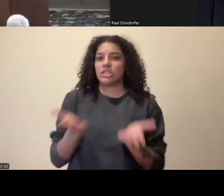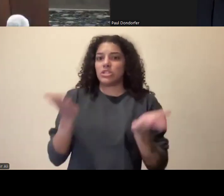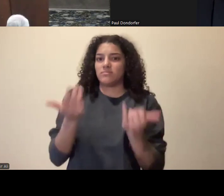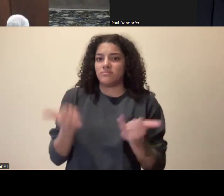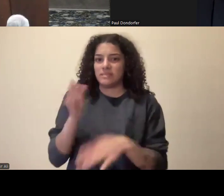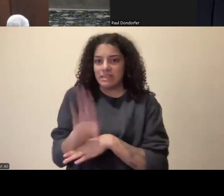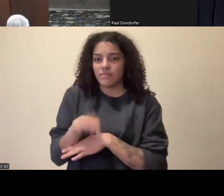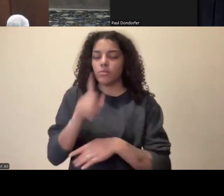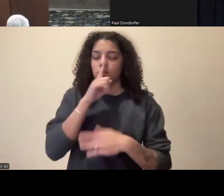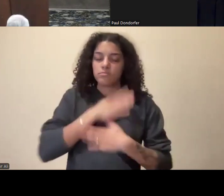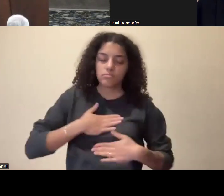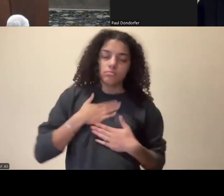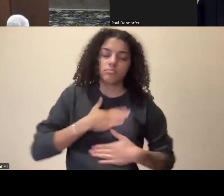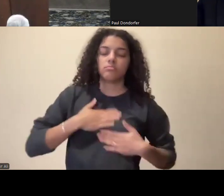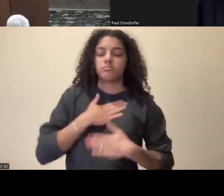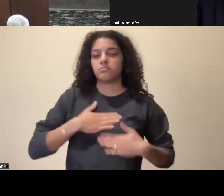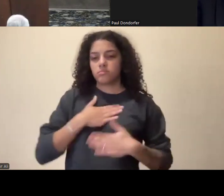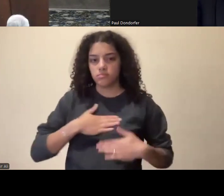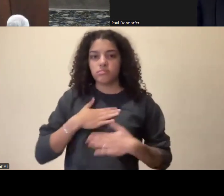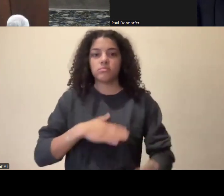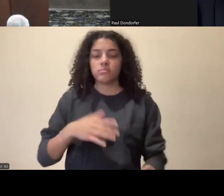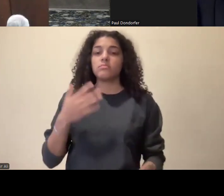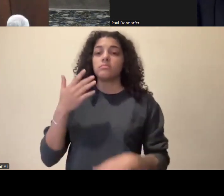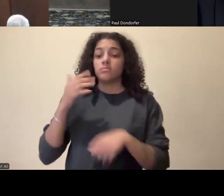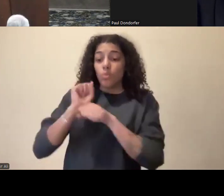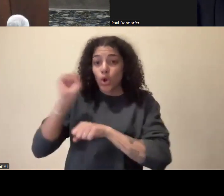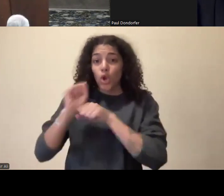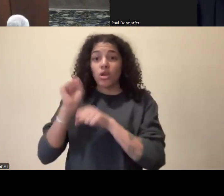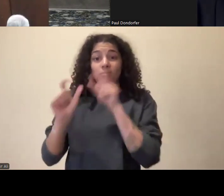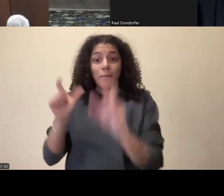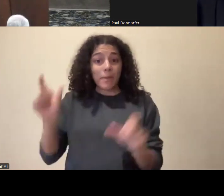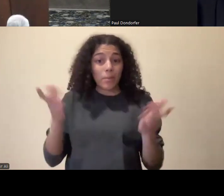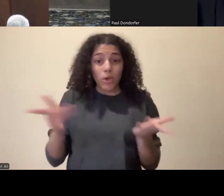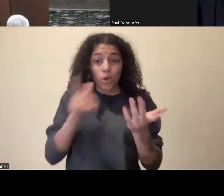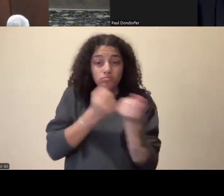and awesome appreciation for the work of the individuals serving Monroe County